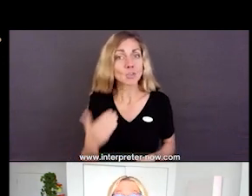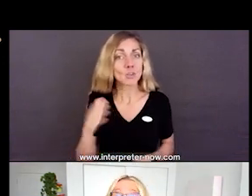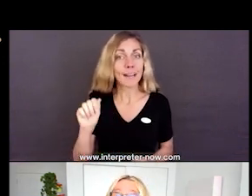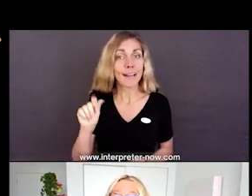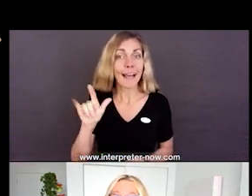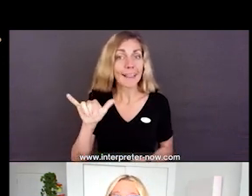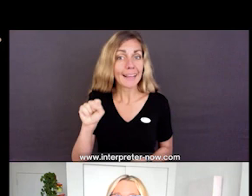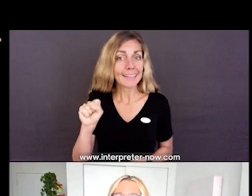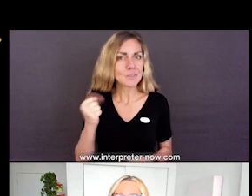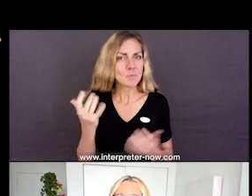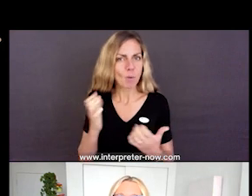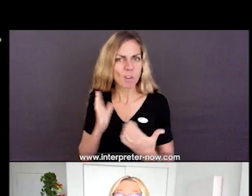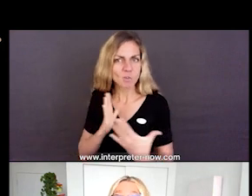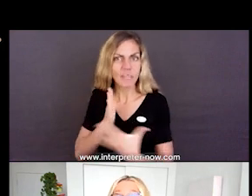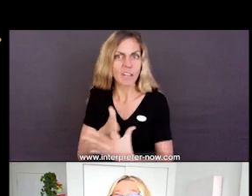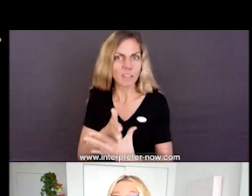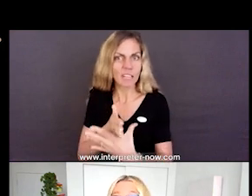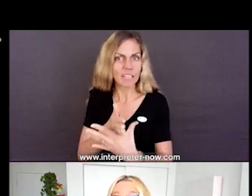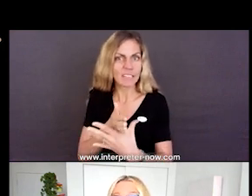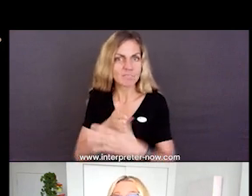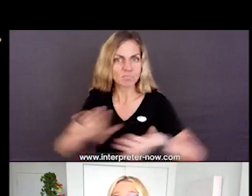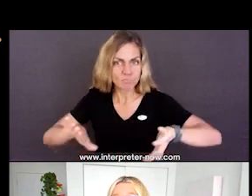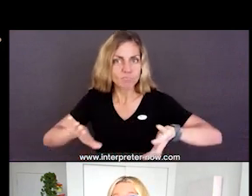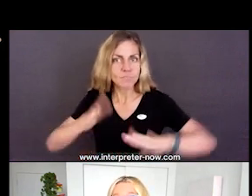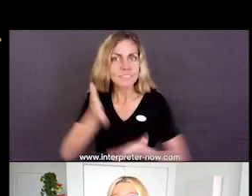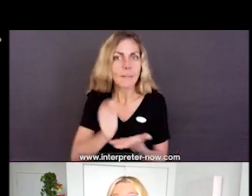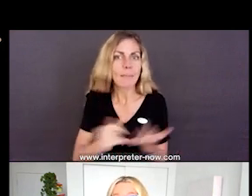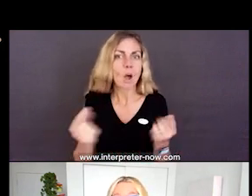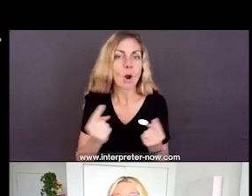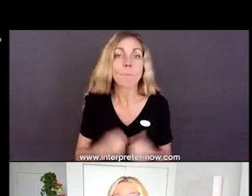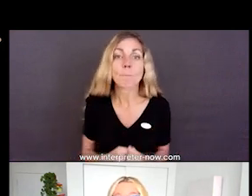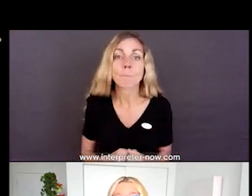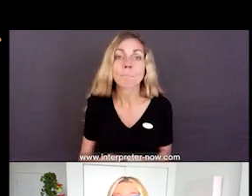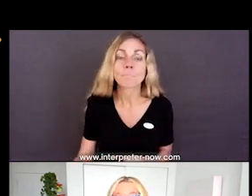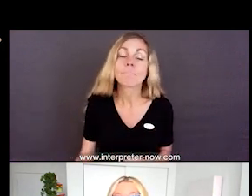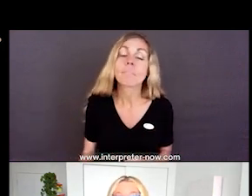As good allies, we want to intervene in order to stop that harm.